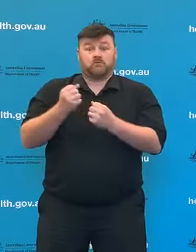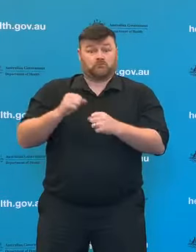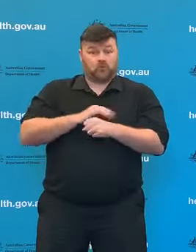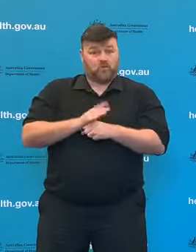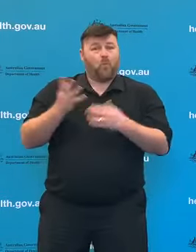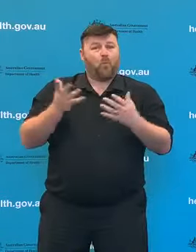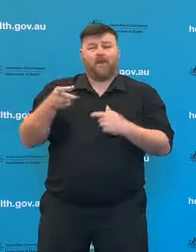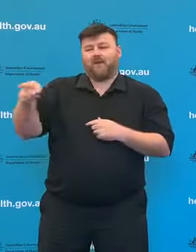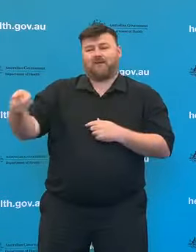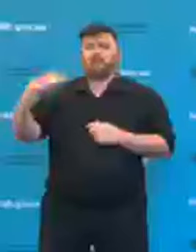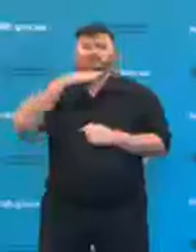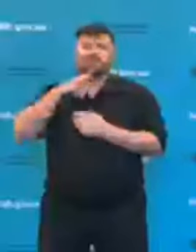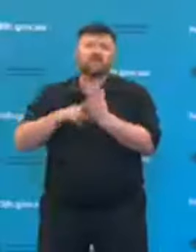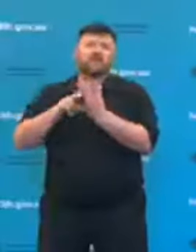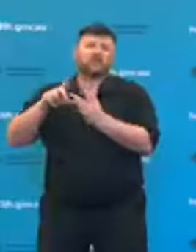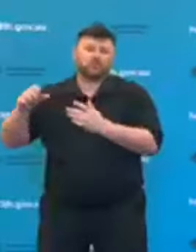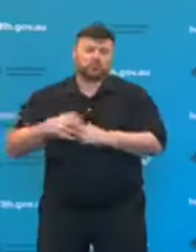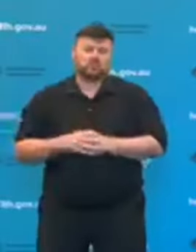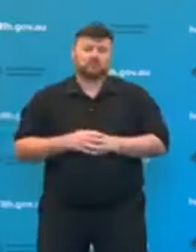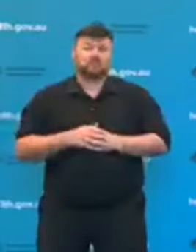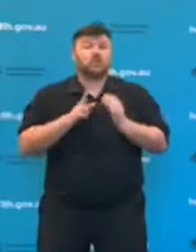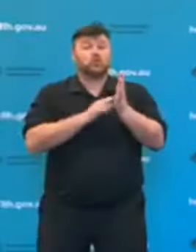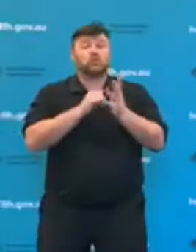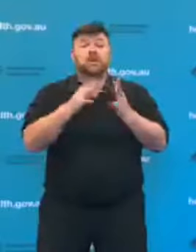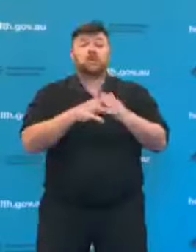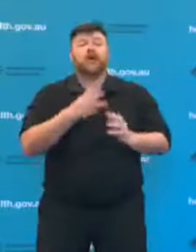there were 13 new cases reported in New South Wales,